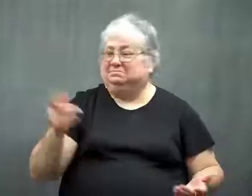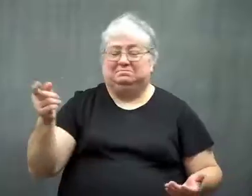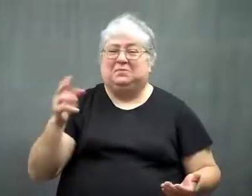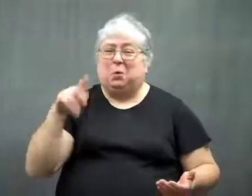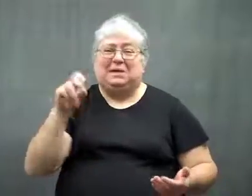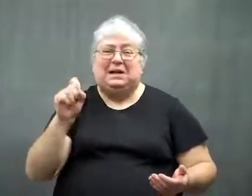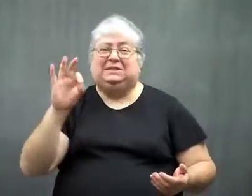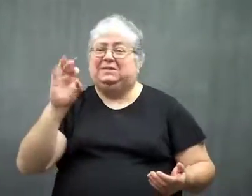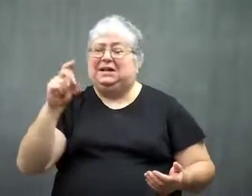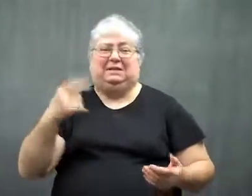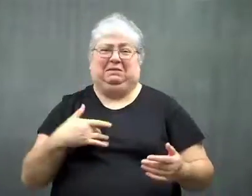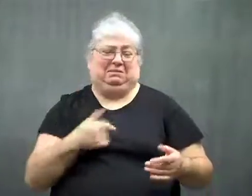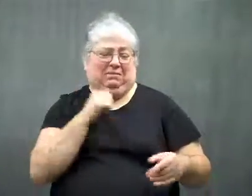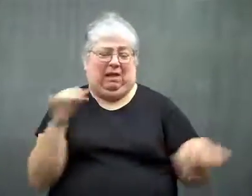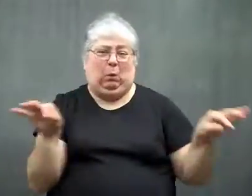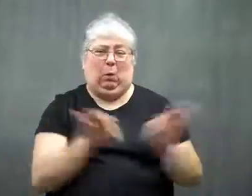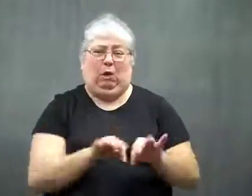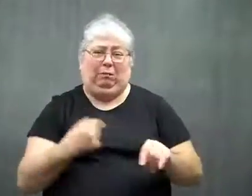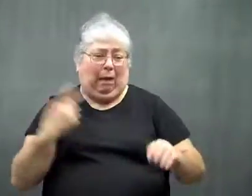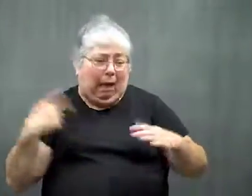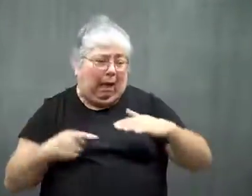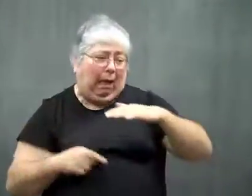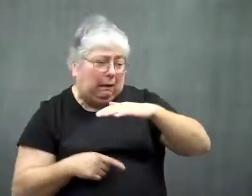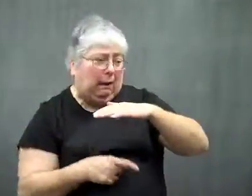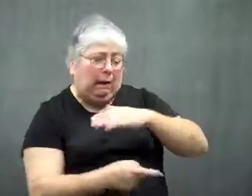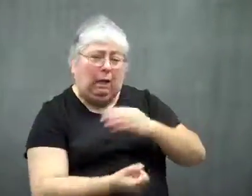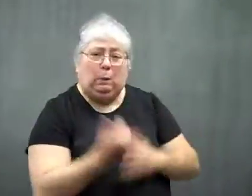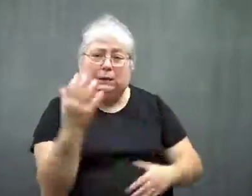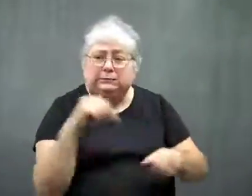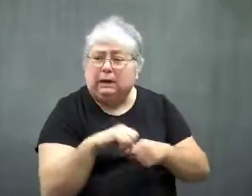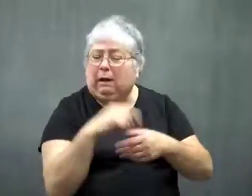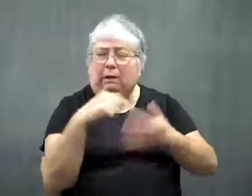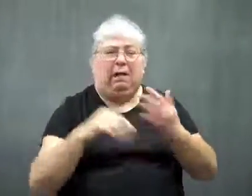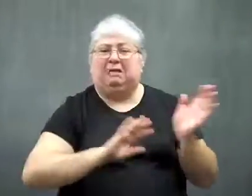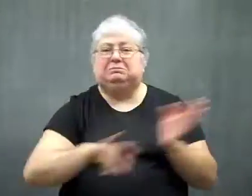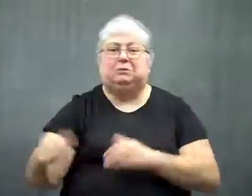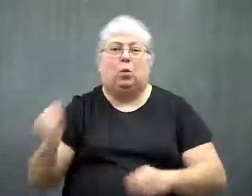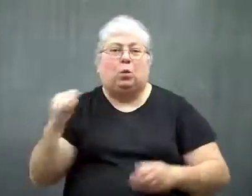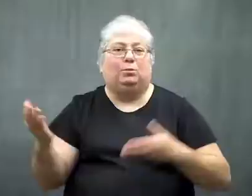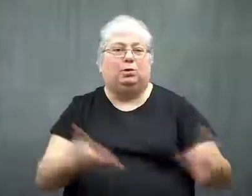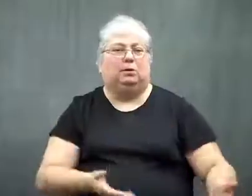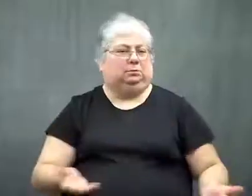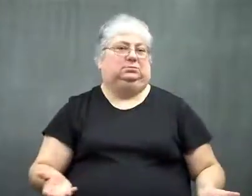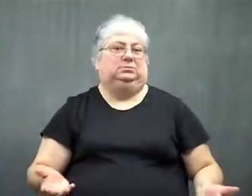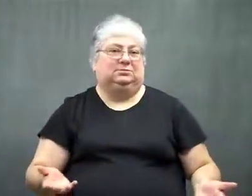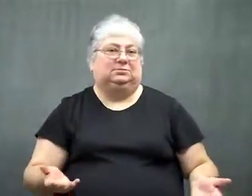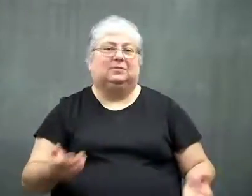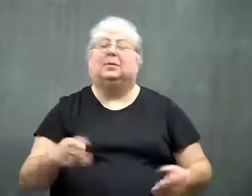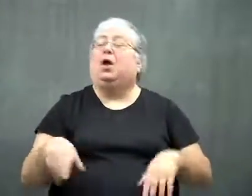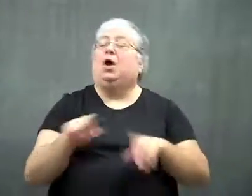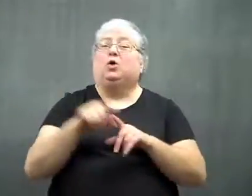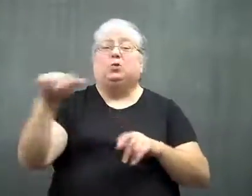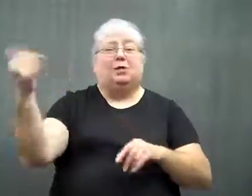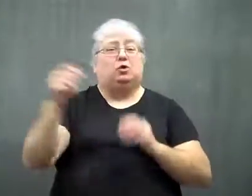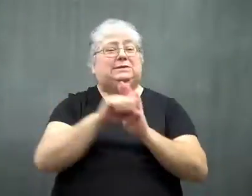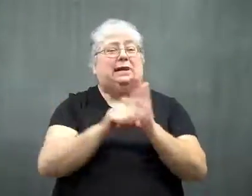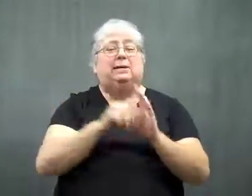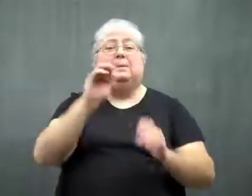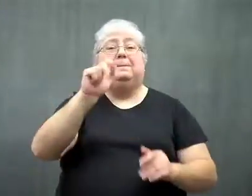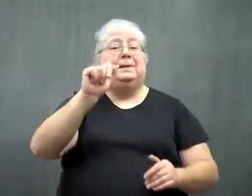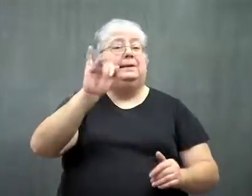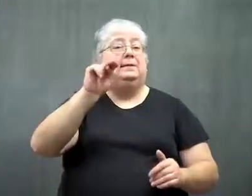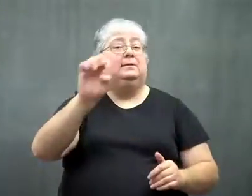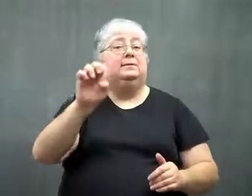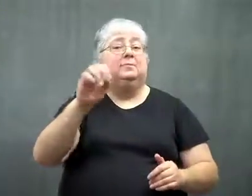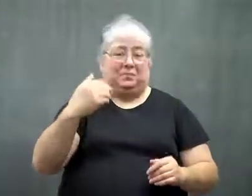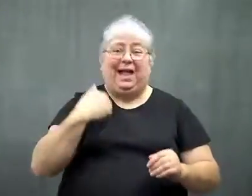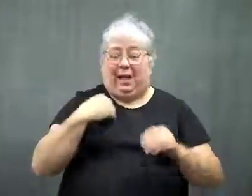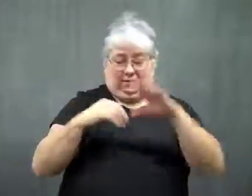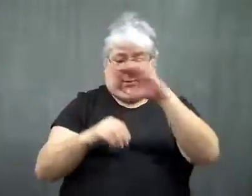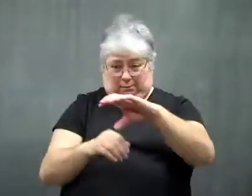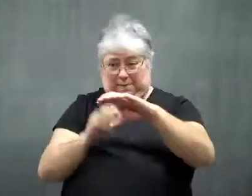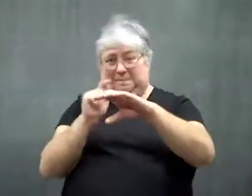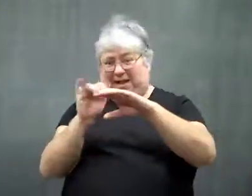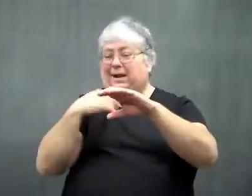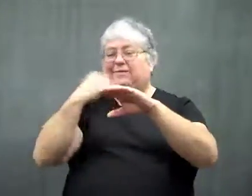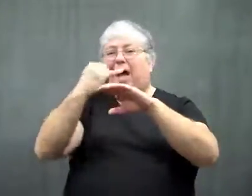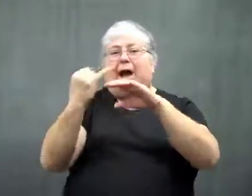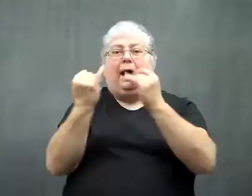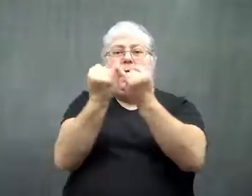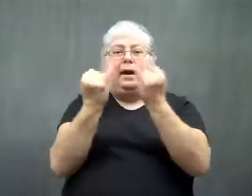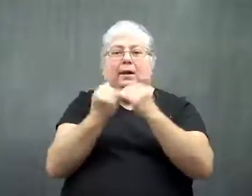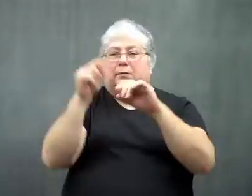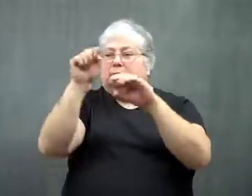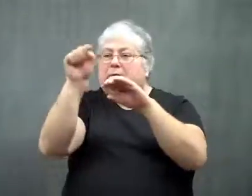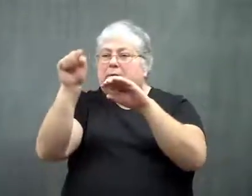The UPS and Fed Ex don't want to make the trip and waste fuel to get there.